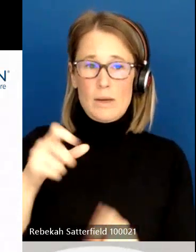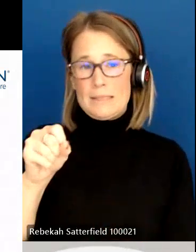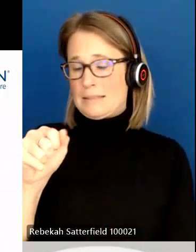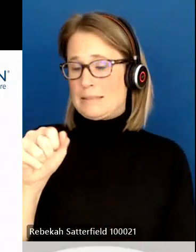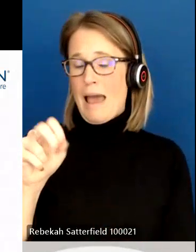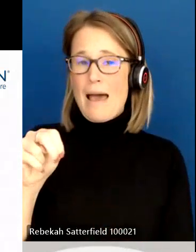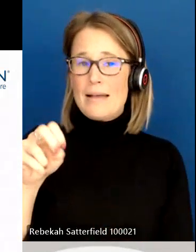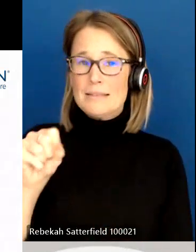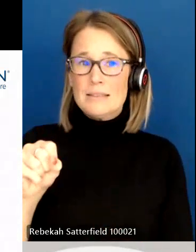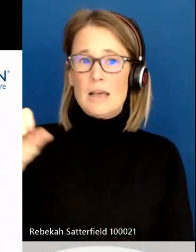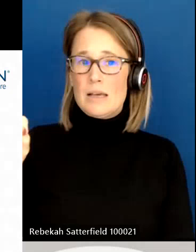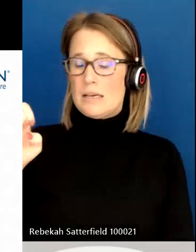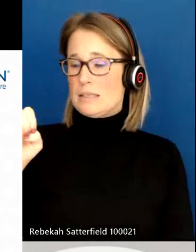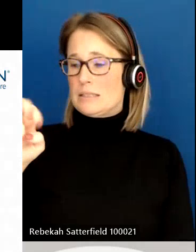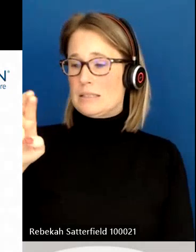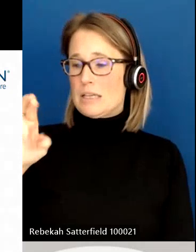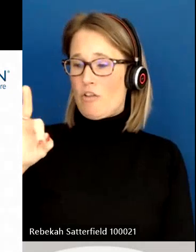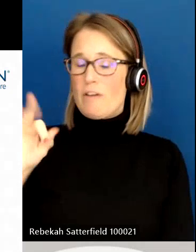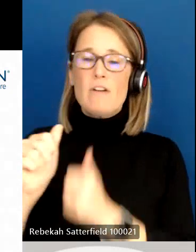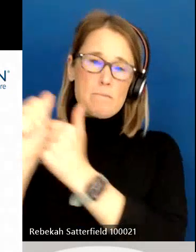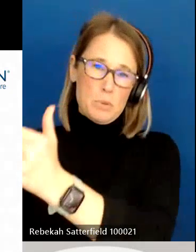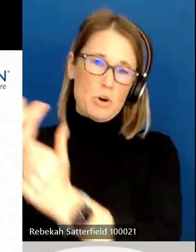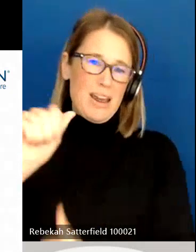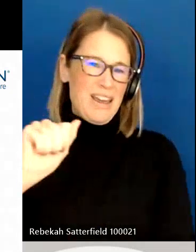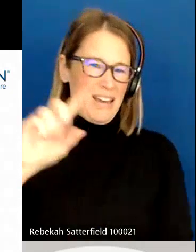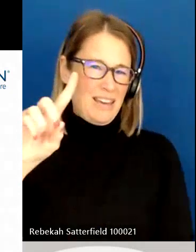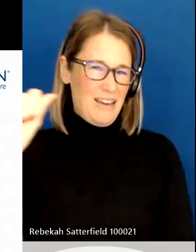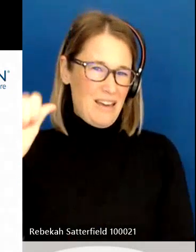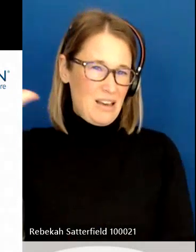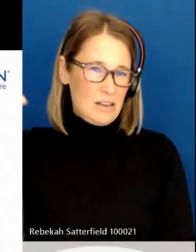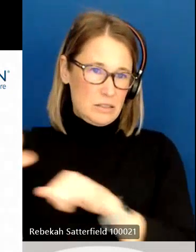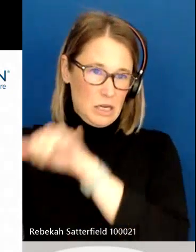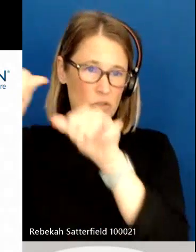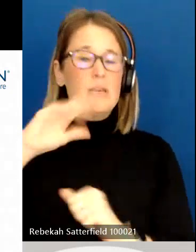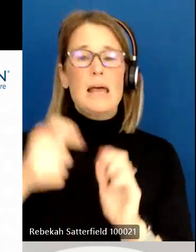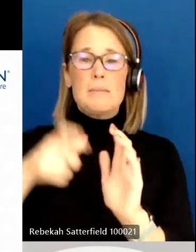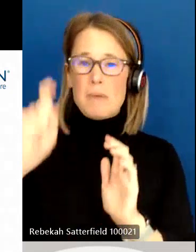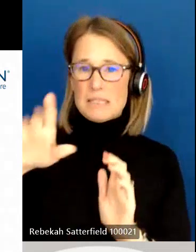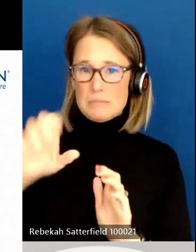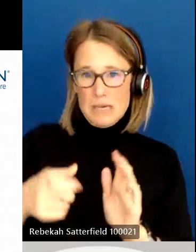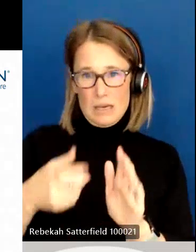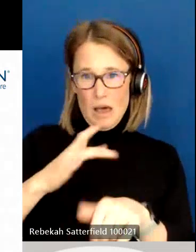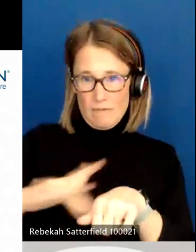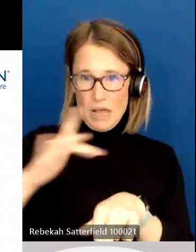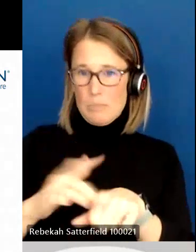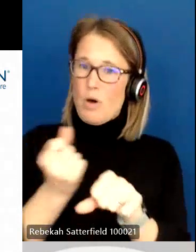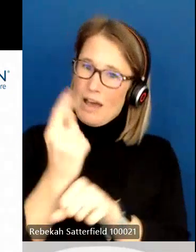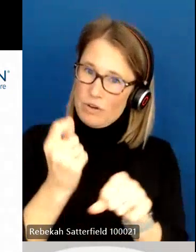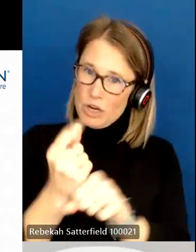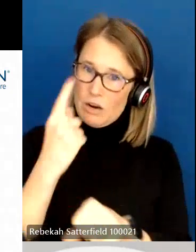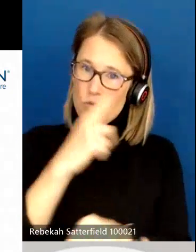the Ada standards and it has to be available annually to the patient and upon requests so